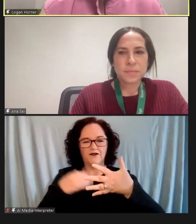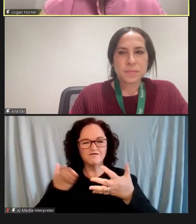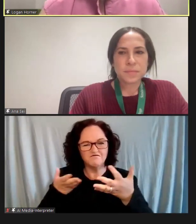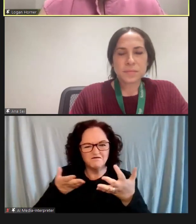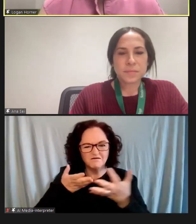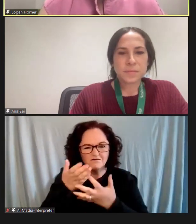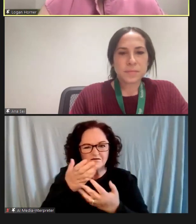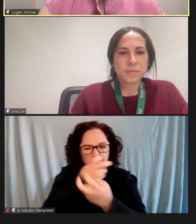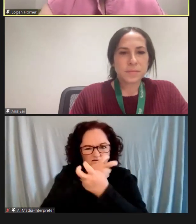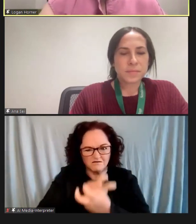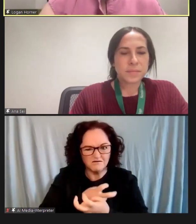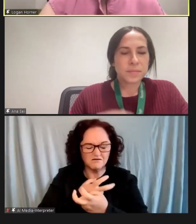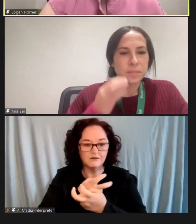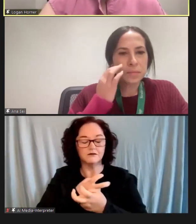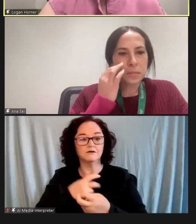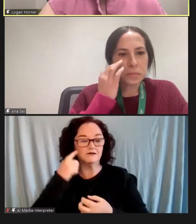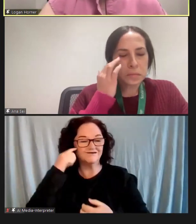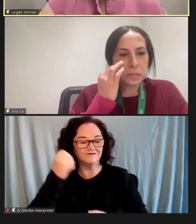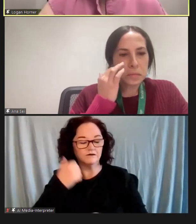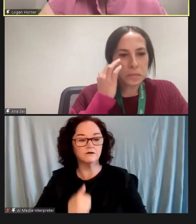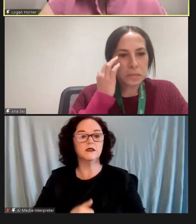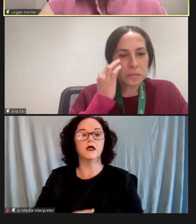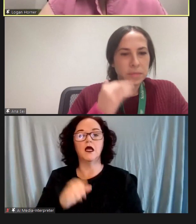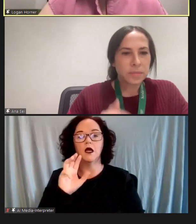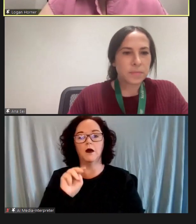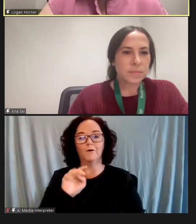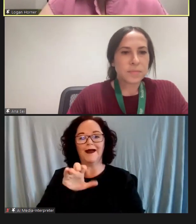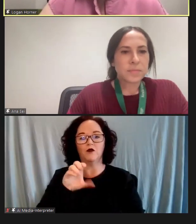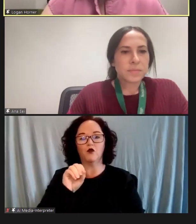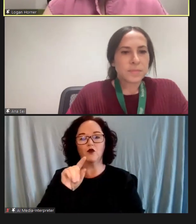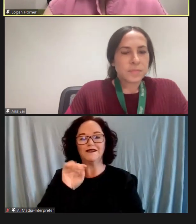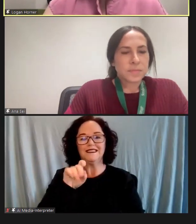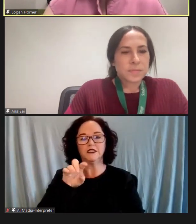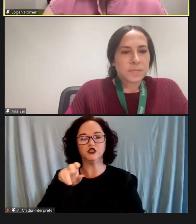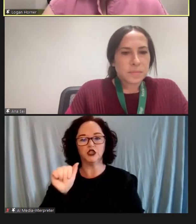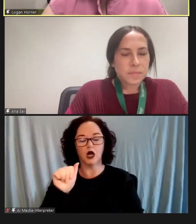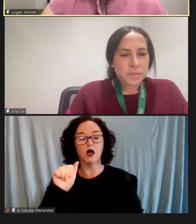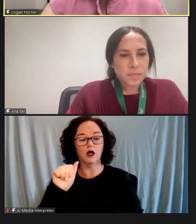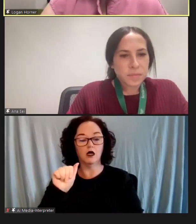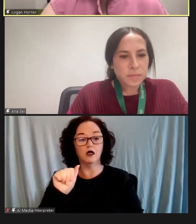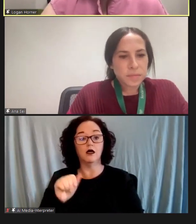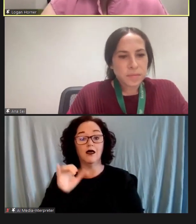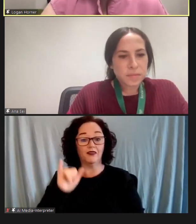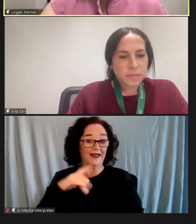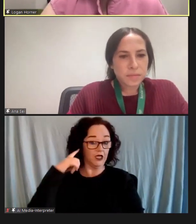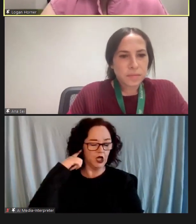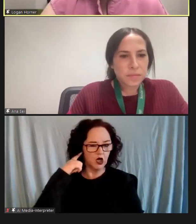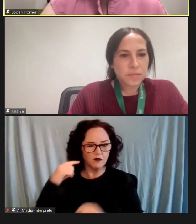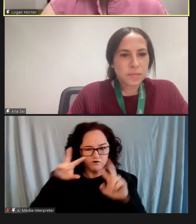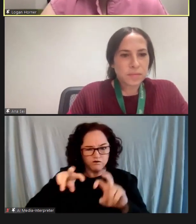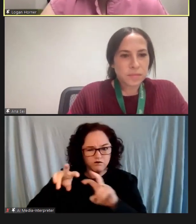of microa treia so when we look at it